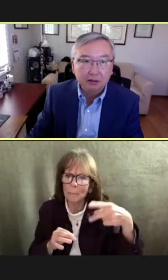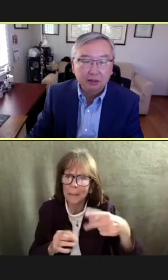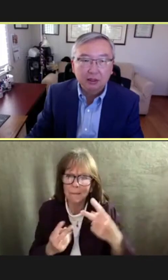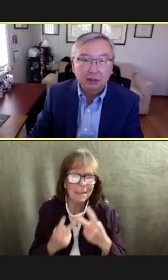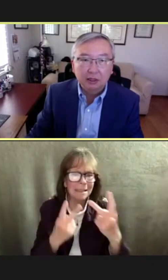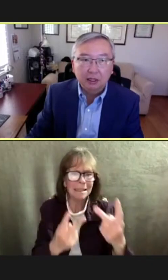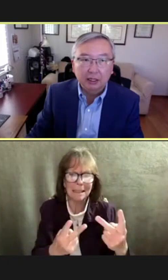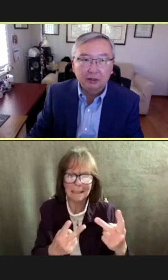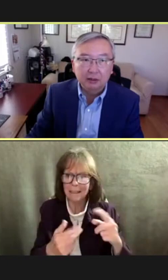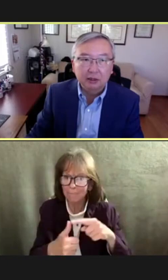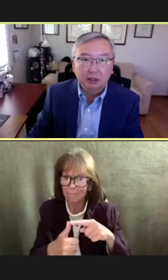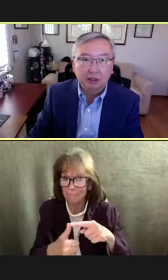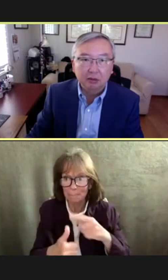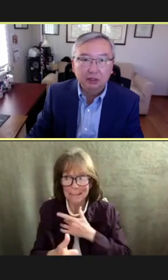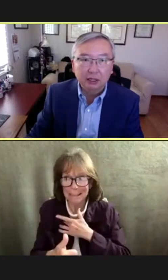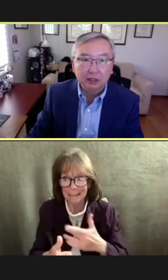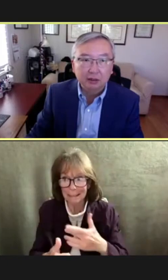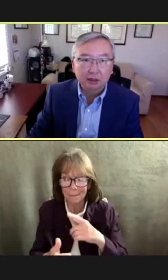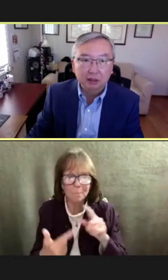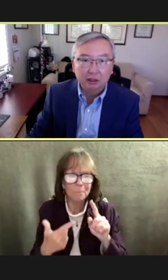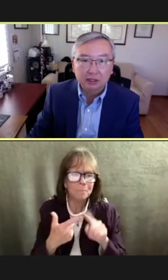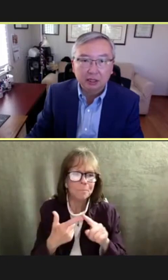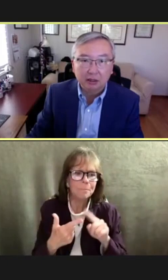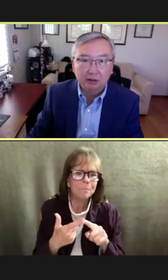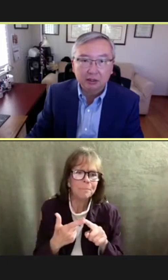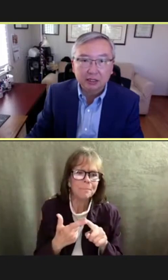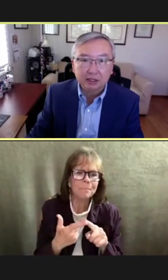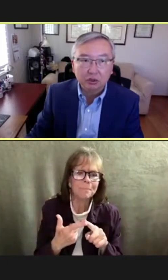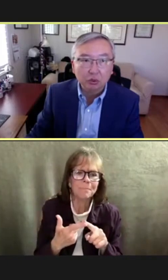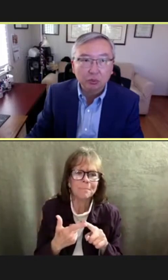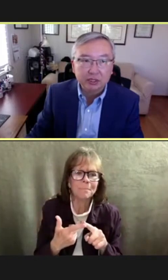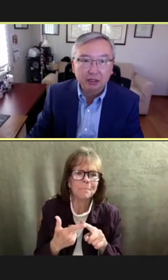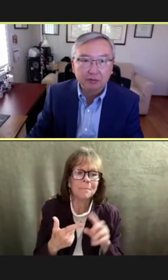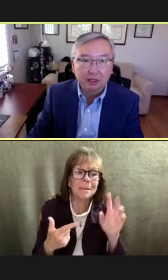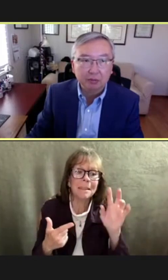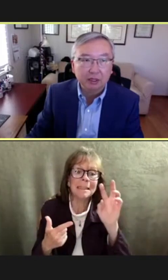And they 62% of them have indicated that they have